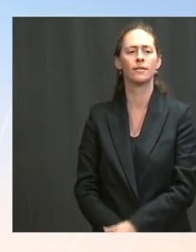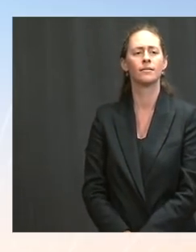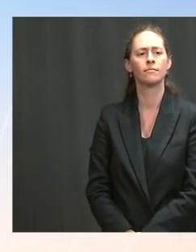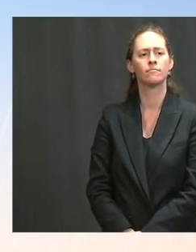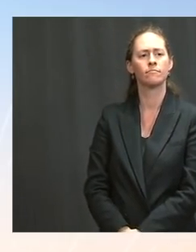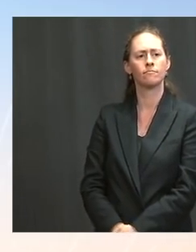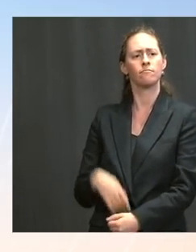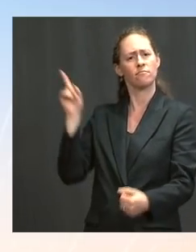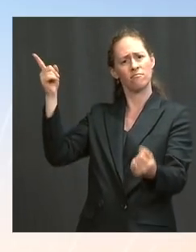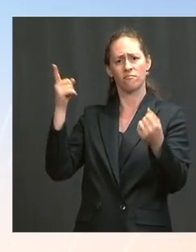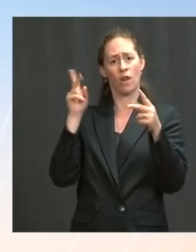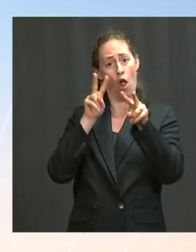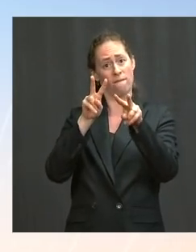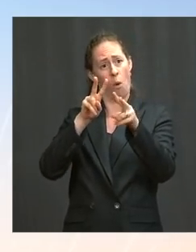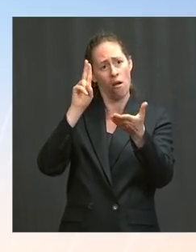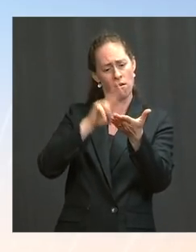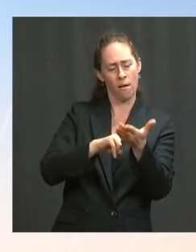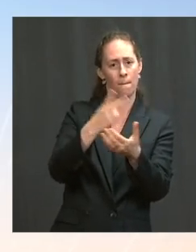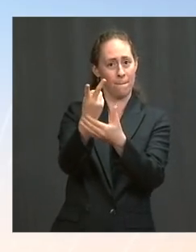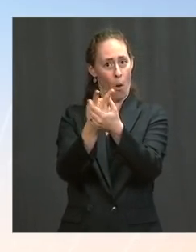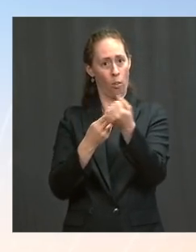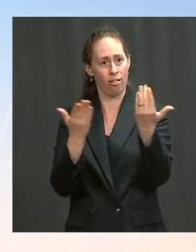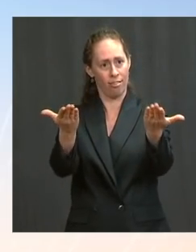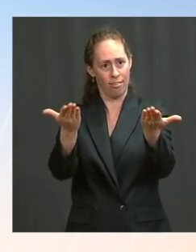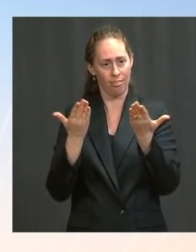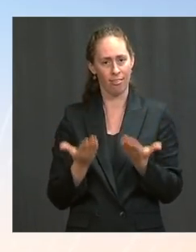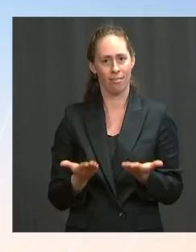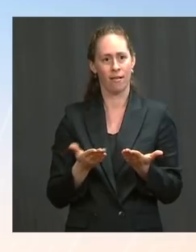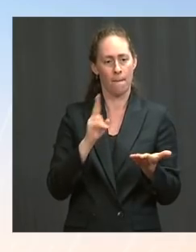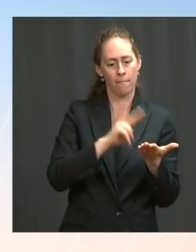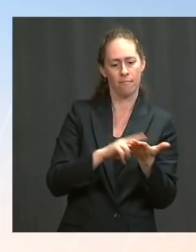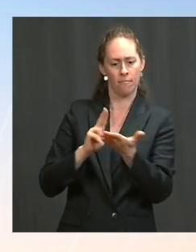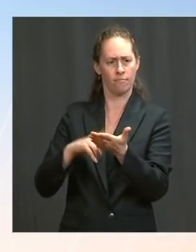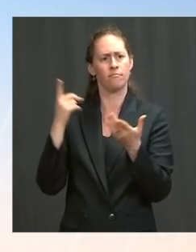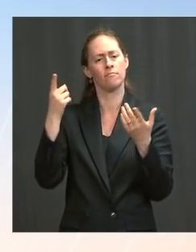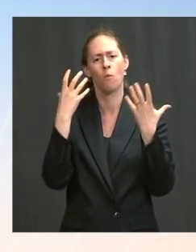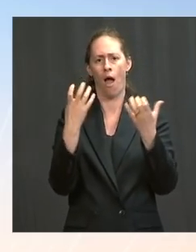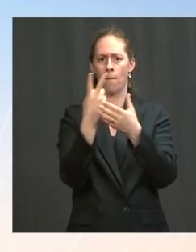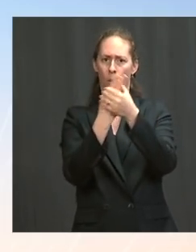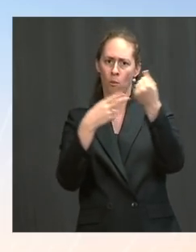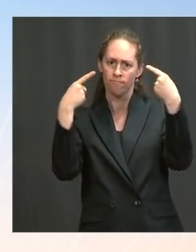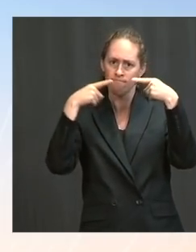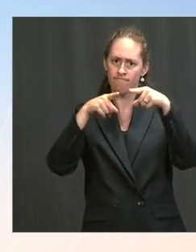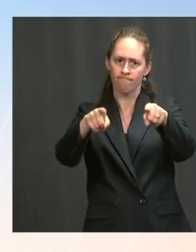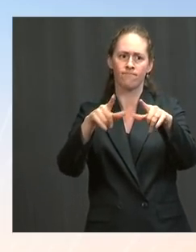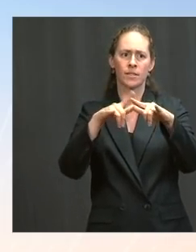He's long supported the two-track approach. And his view is that the American people are most interested